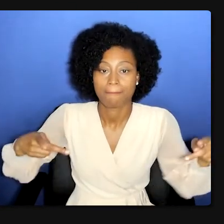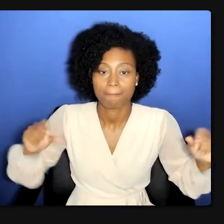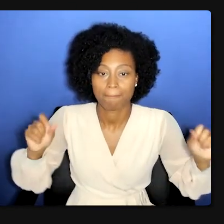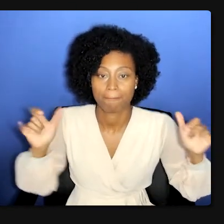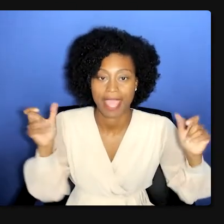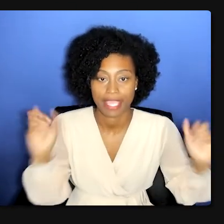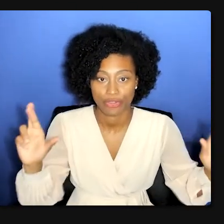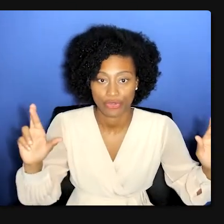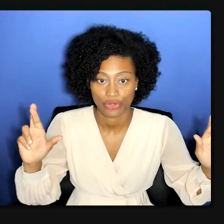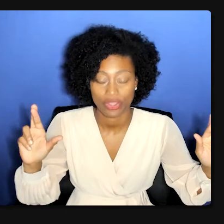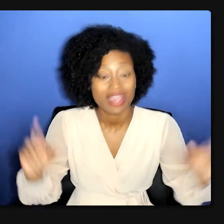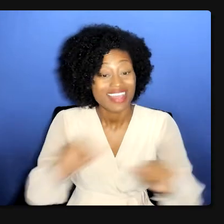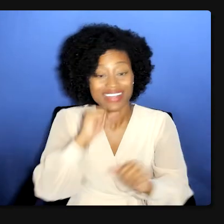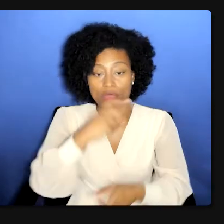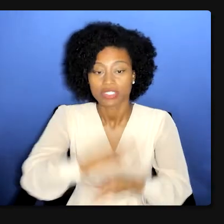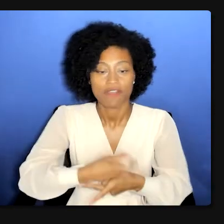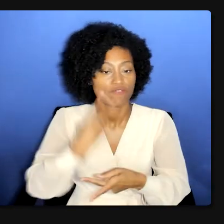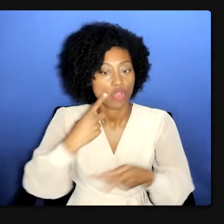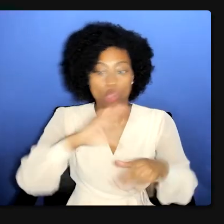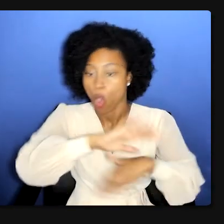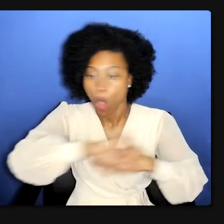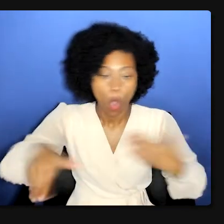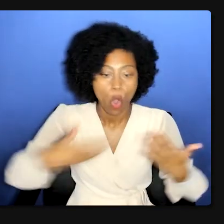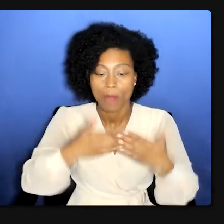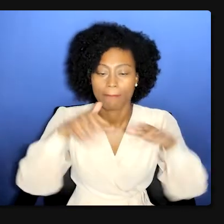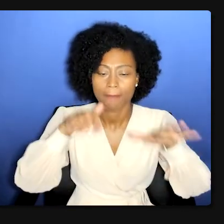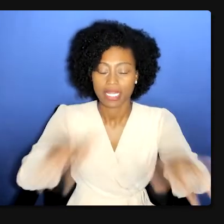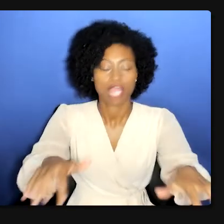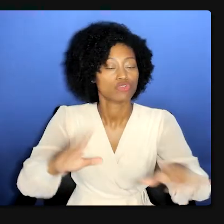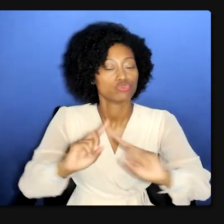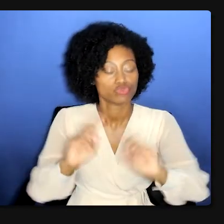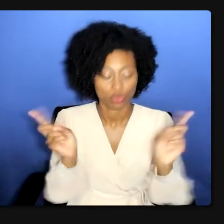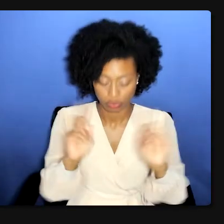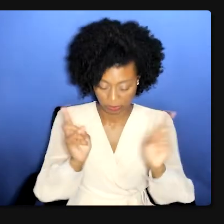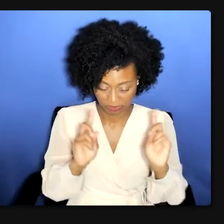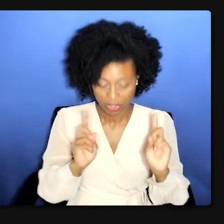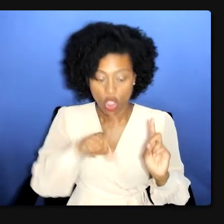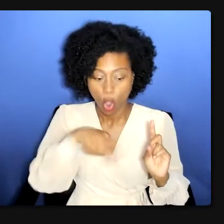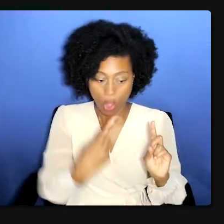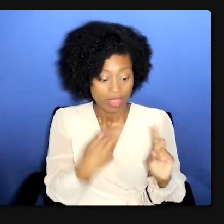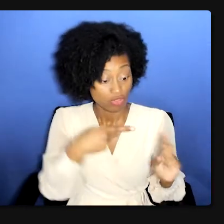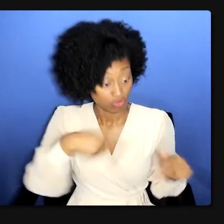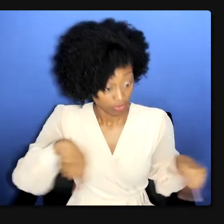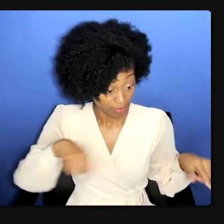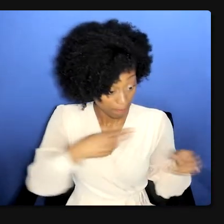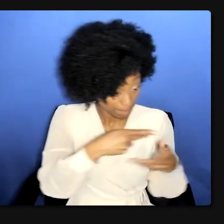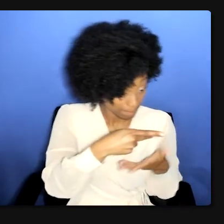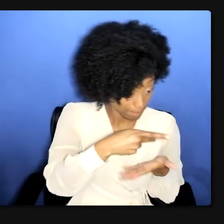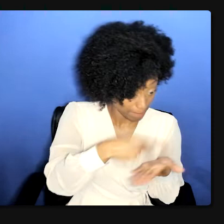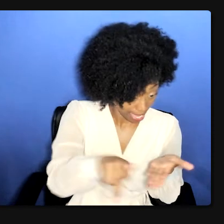so now we're not looking at the retention curve of the entire population, but we're just looking at the retention curve of the payers.